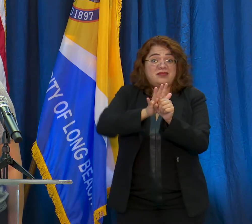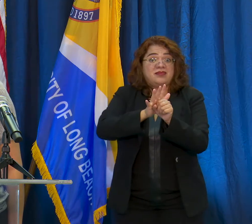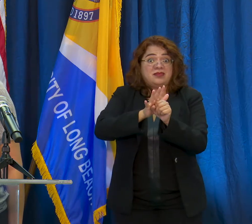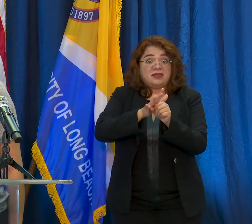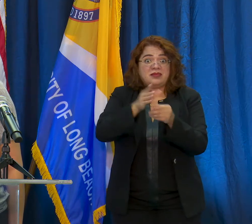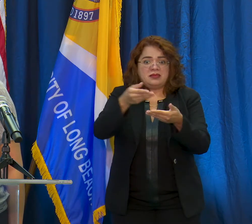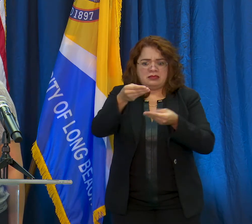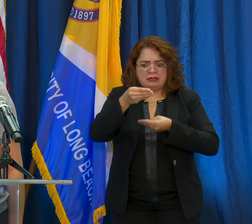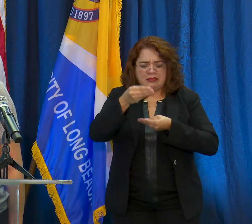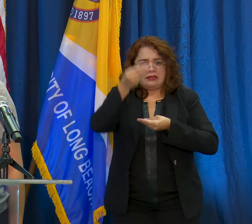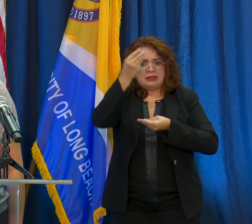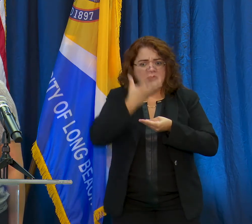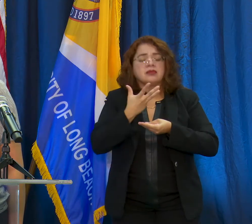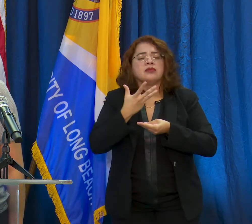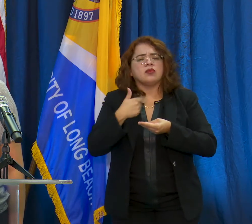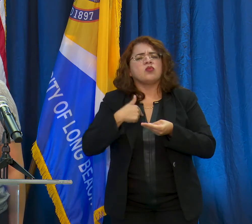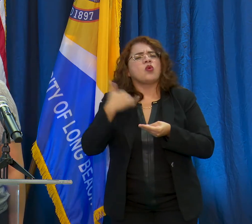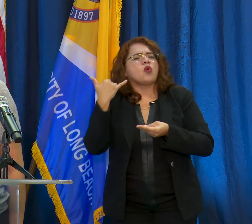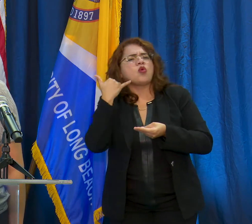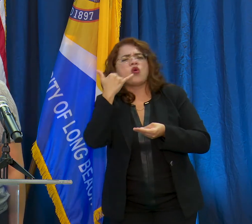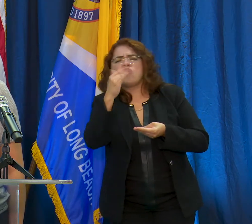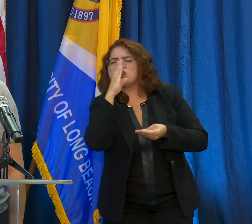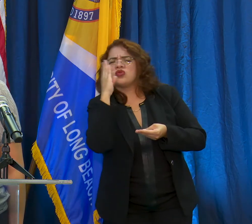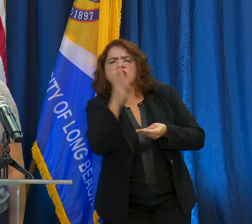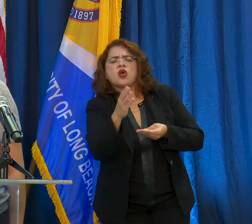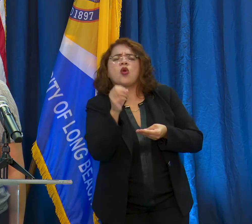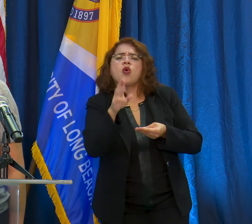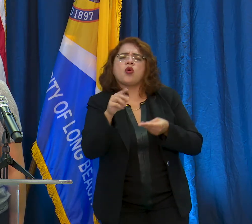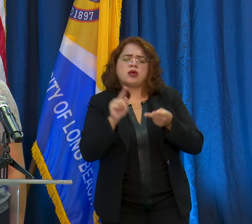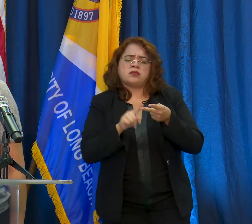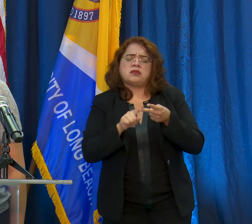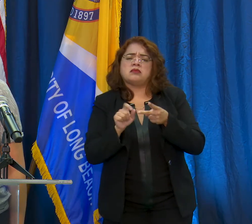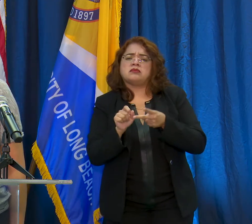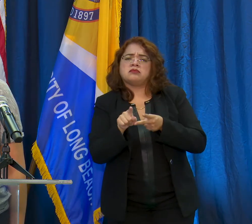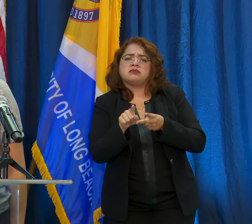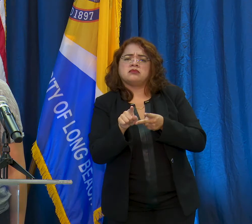to ask questions or you may receive an electronic survey